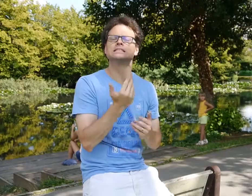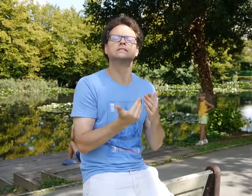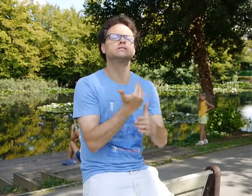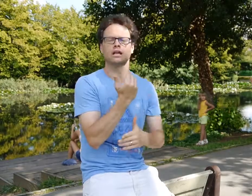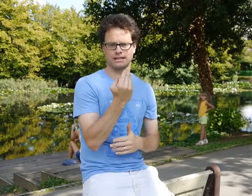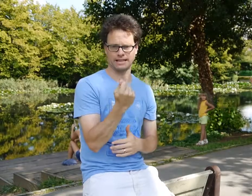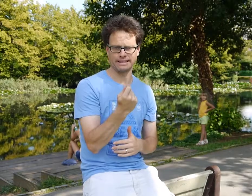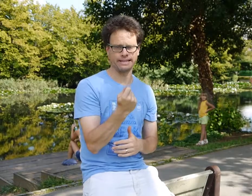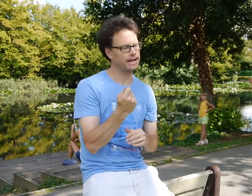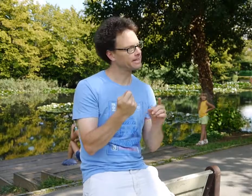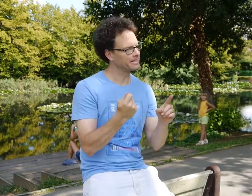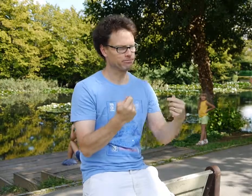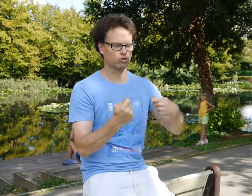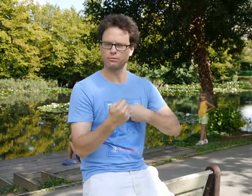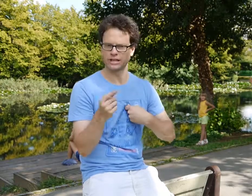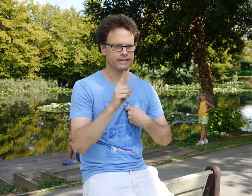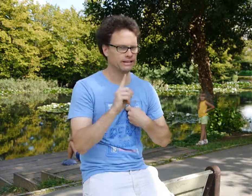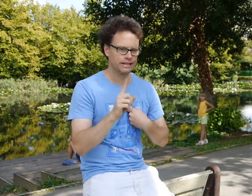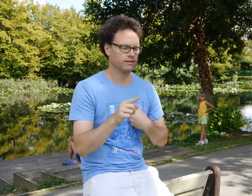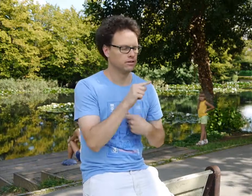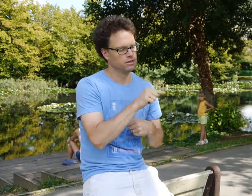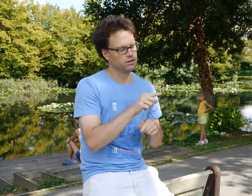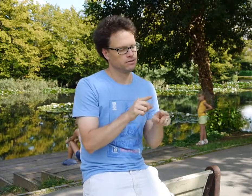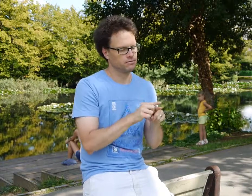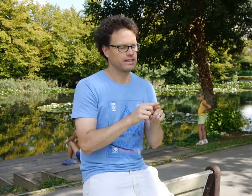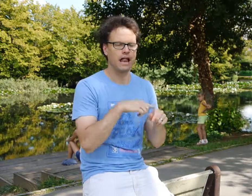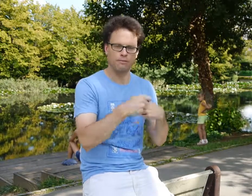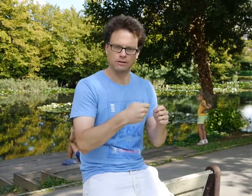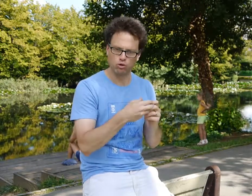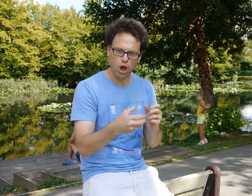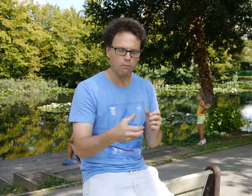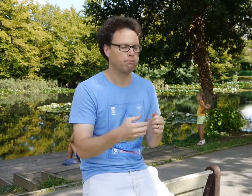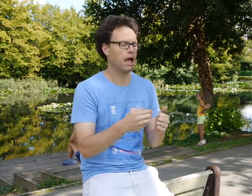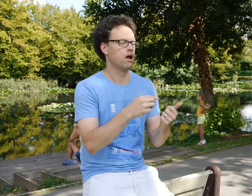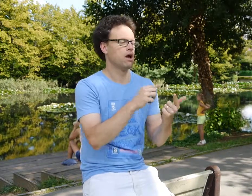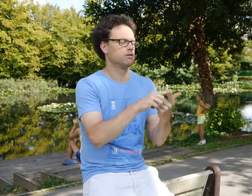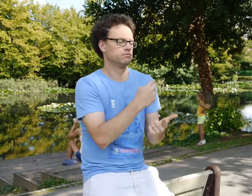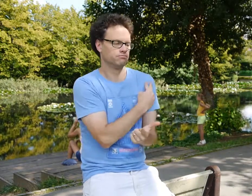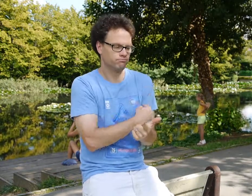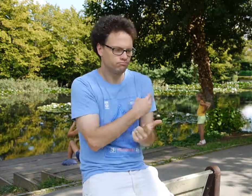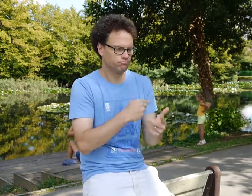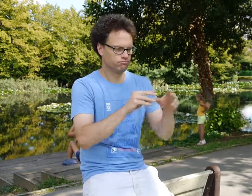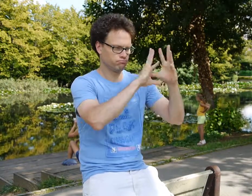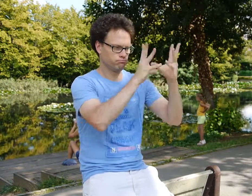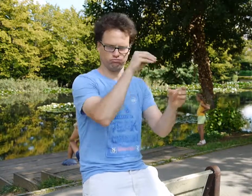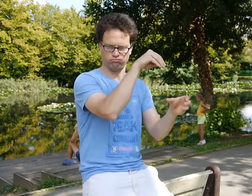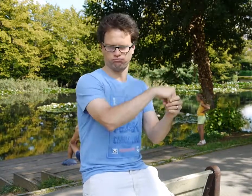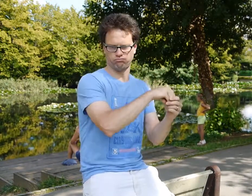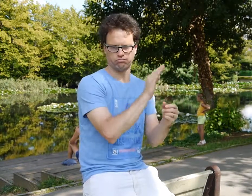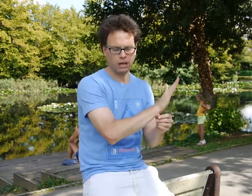I do not receive a wage from the government, but I am exempt of contributions for pension and disability insurance, health insurance, and the time is added up to my years of service.